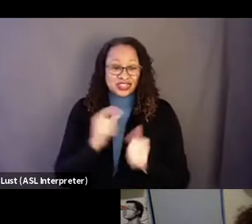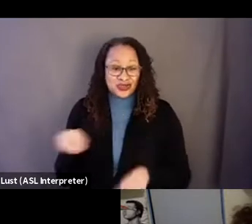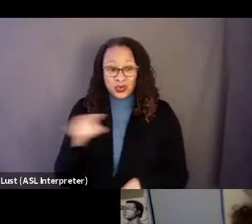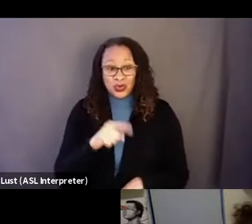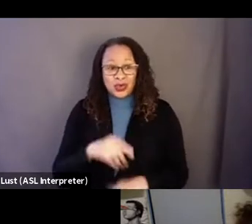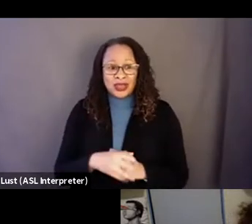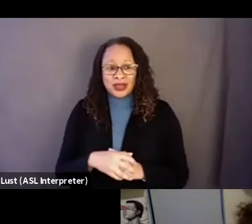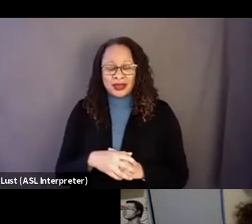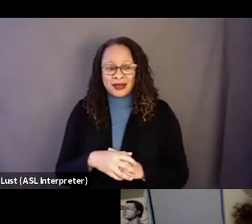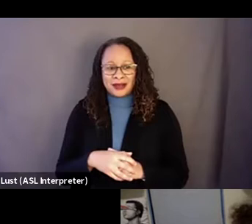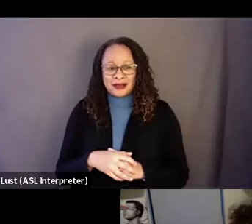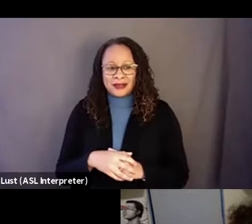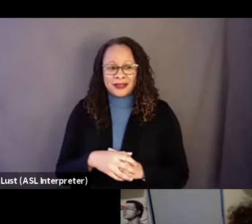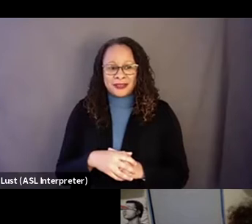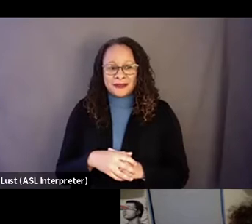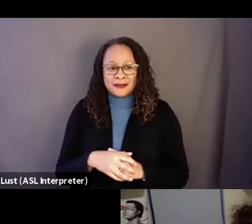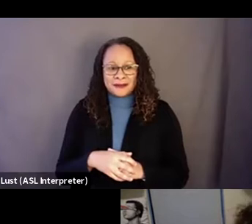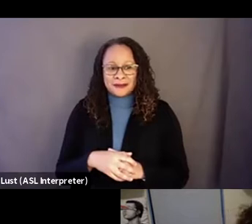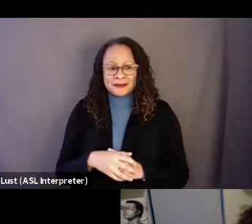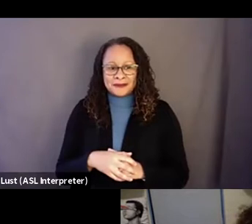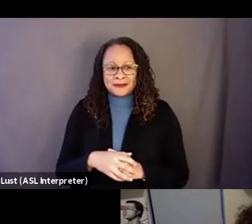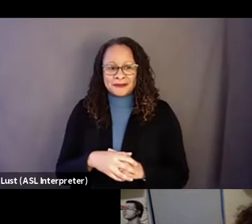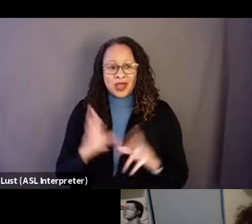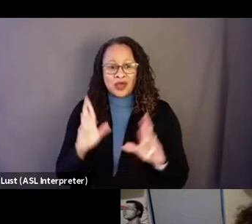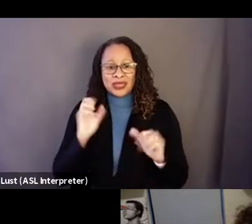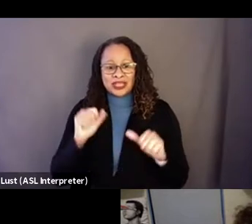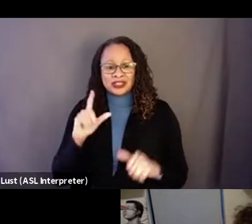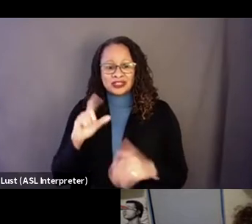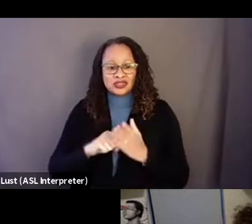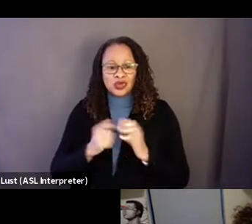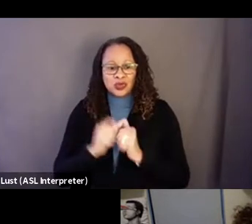and hopefully, we can start with Loira. What in the film,